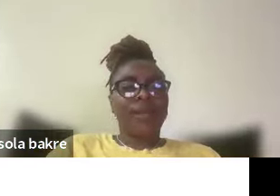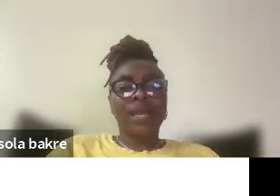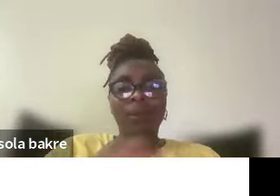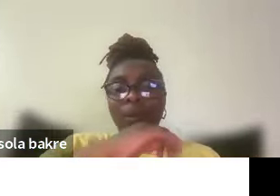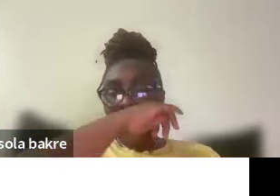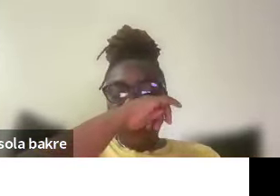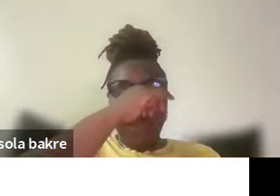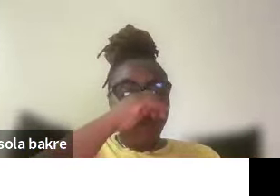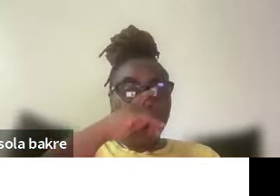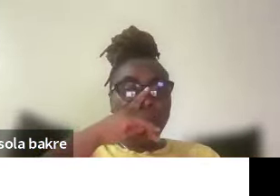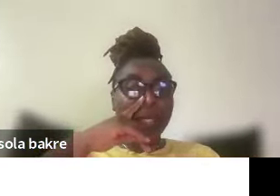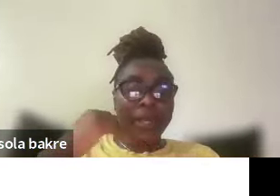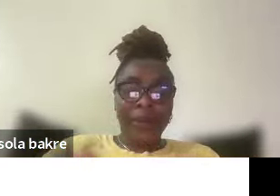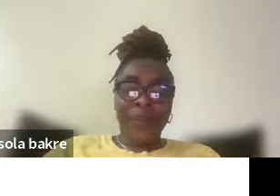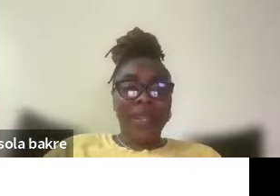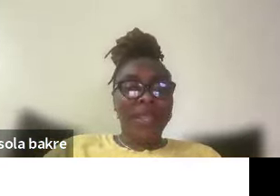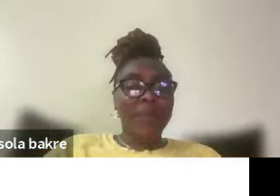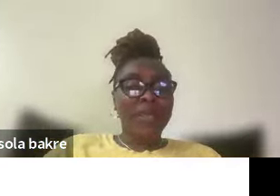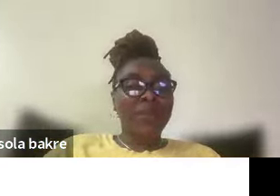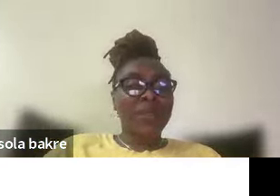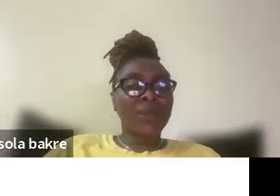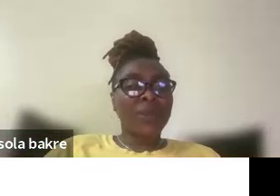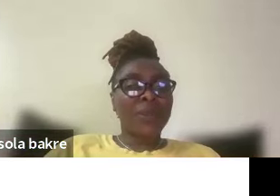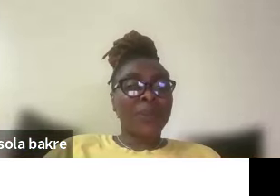sola bakre: so that they will become a role model themselves